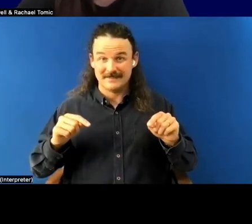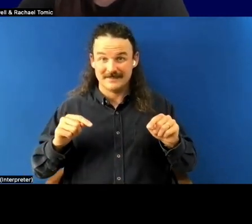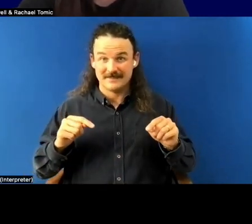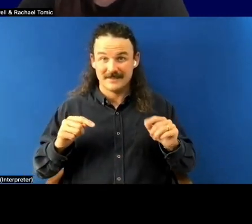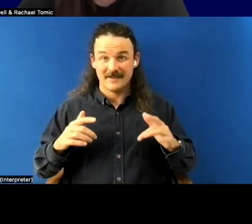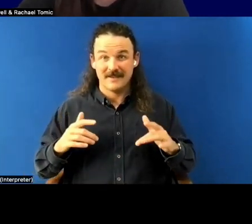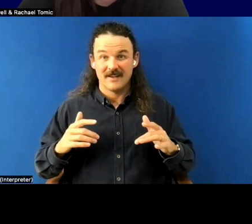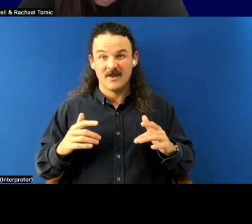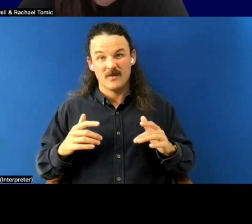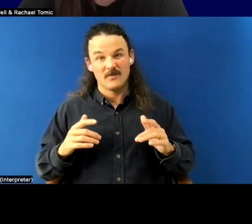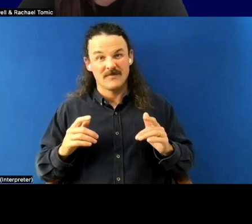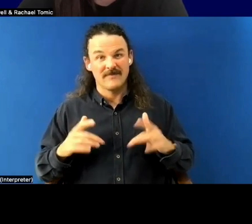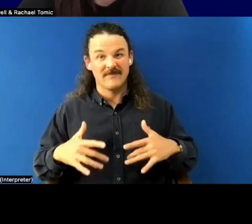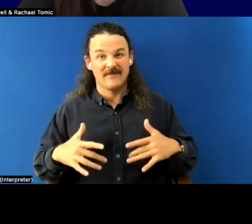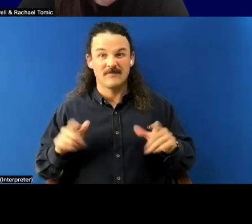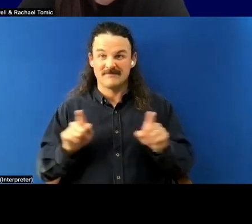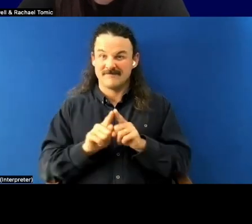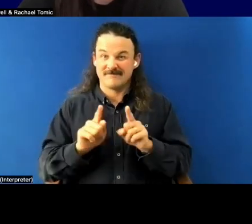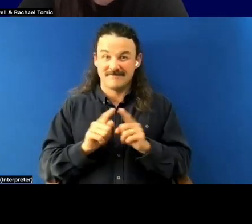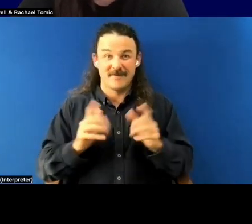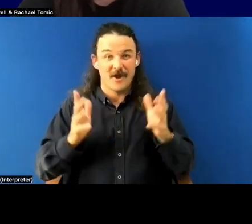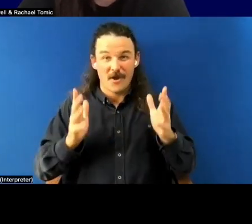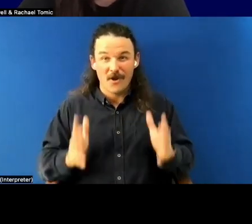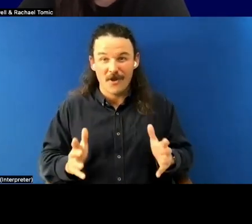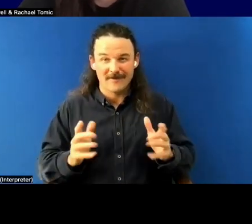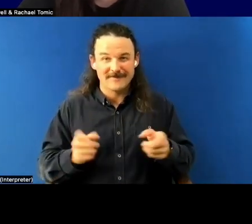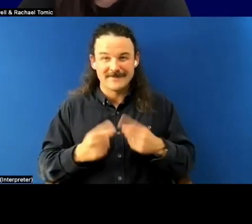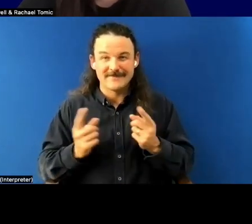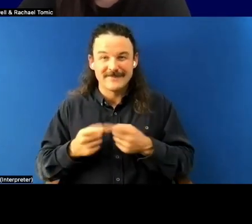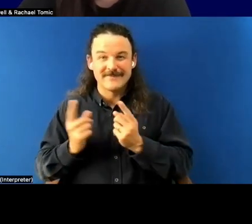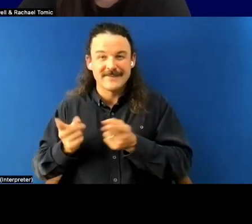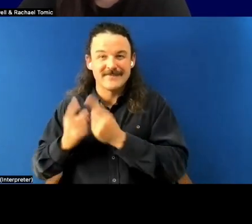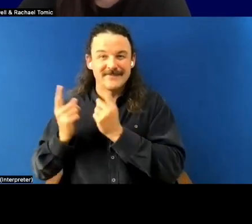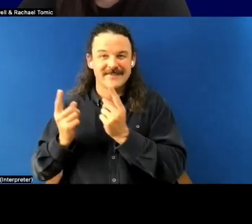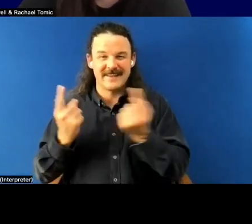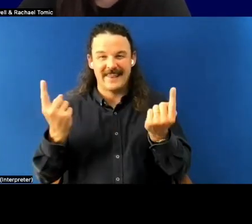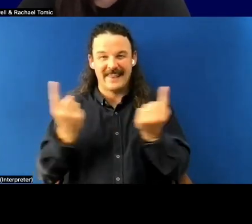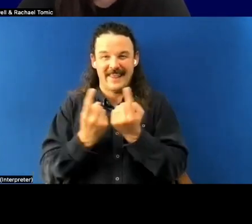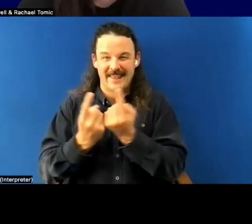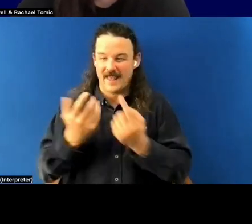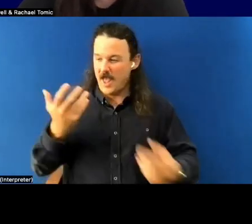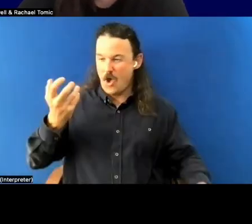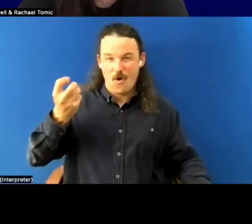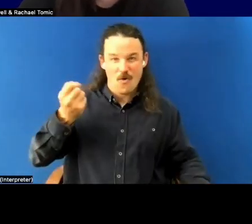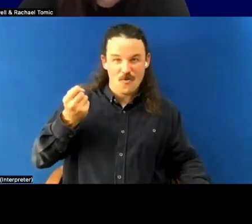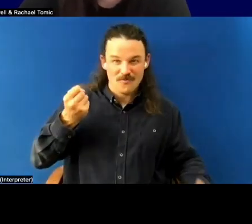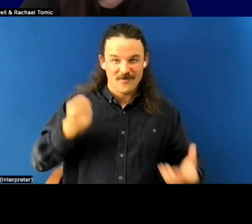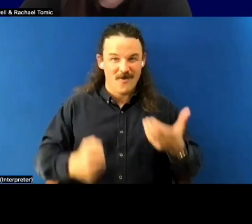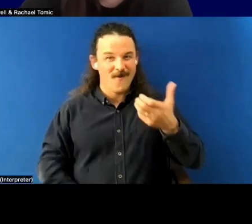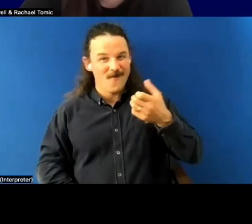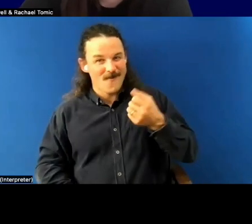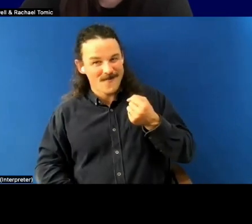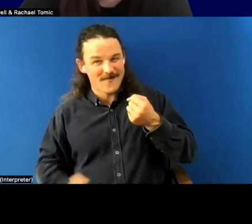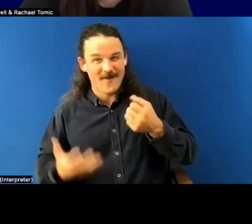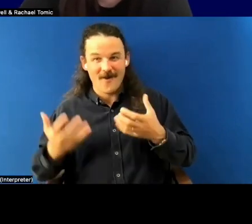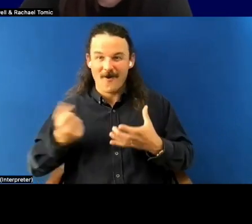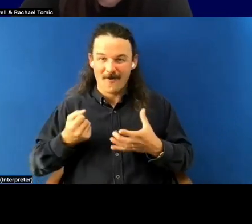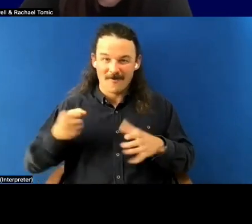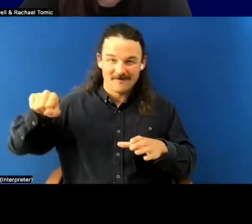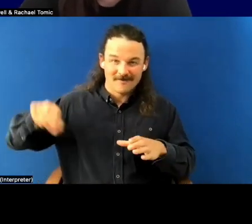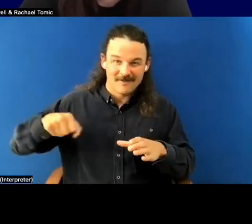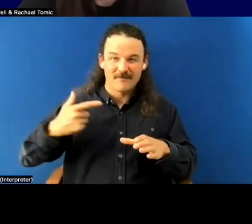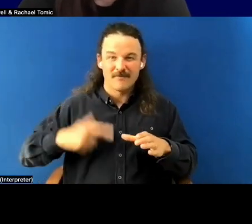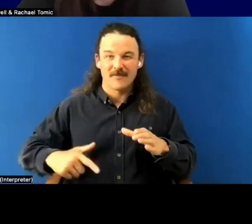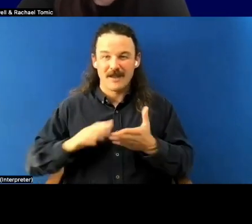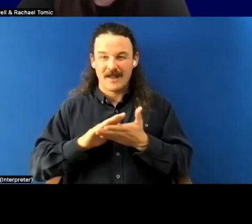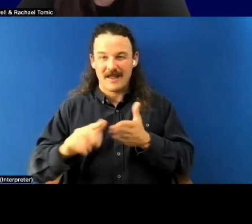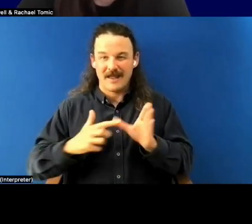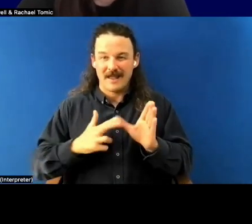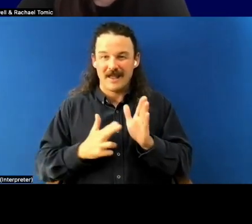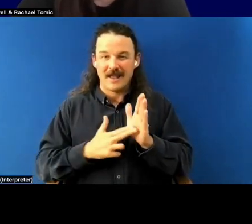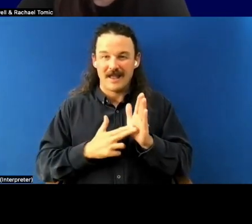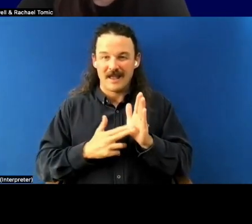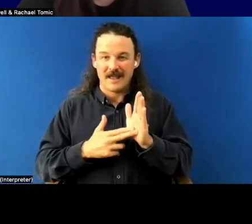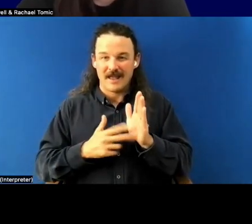because she has a history of lots of pain related to strange adults touching her hands. We had to